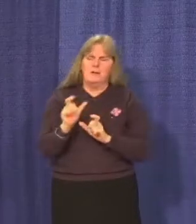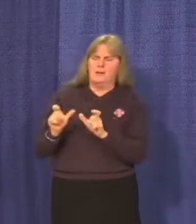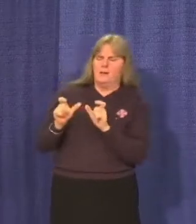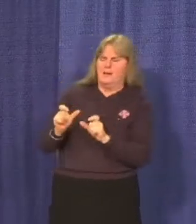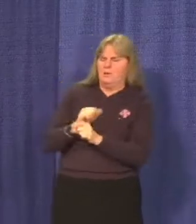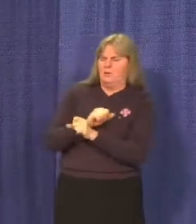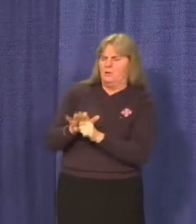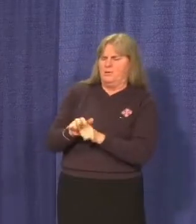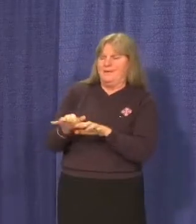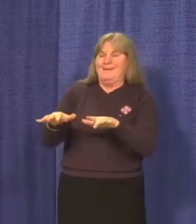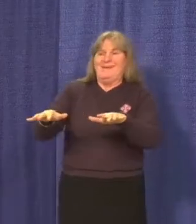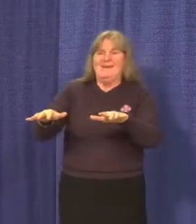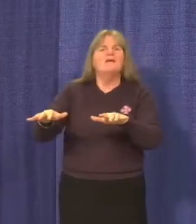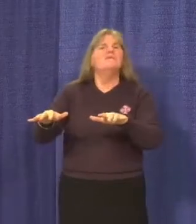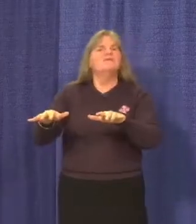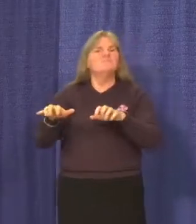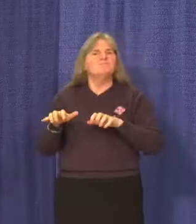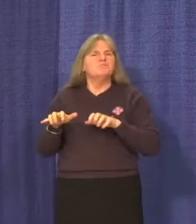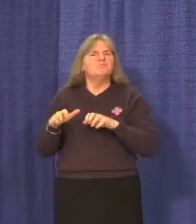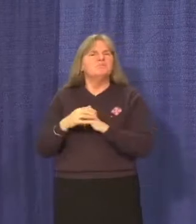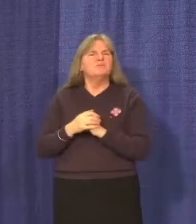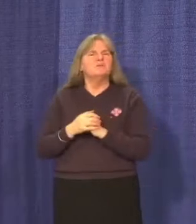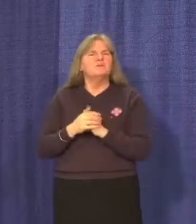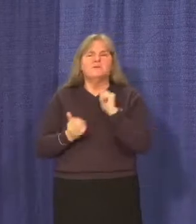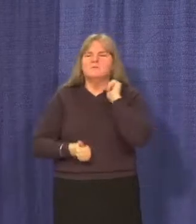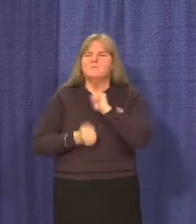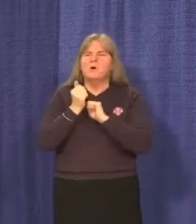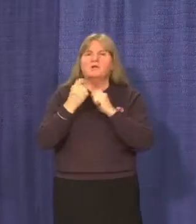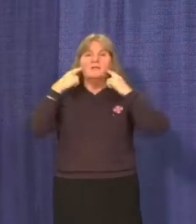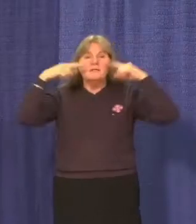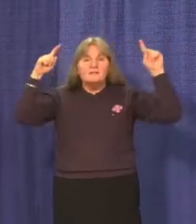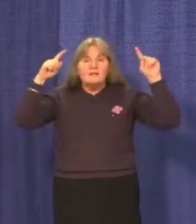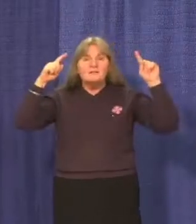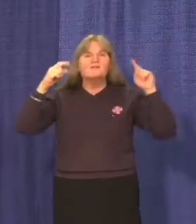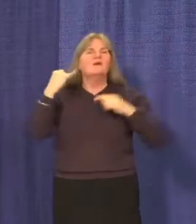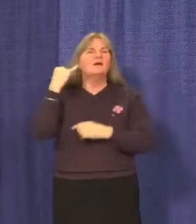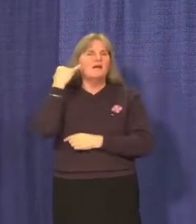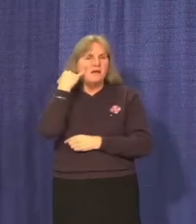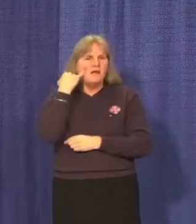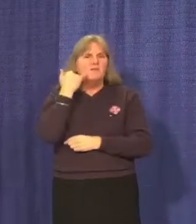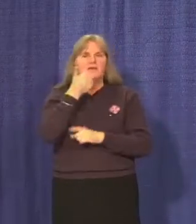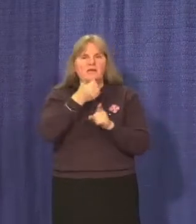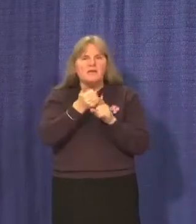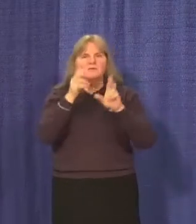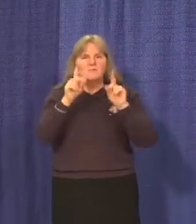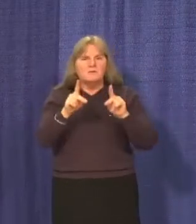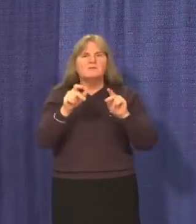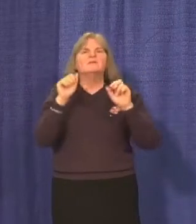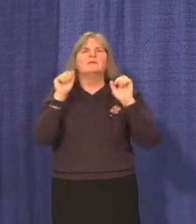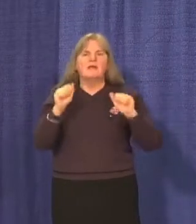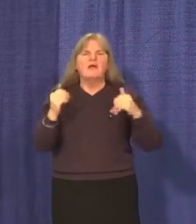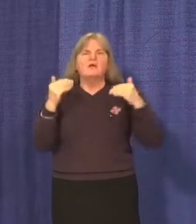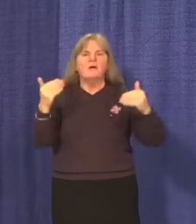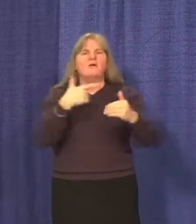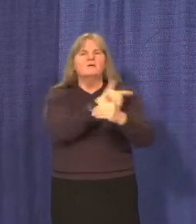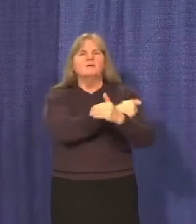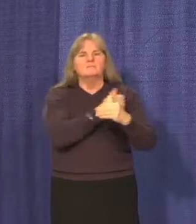COVID-19, which means it is most effective if everyone who is eligible gets vaccinated.